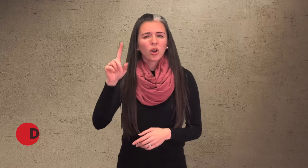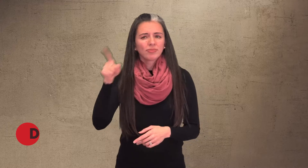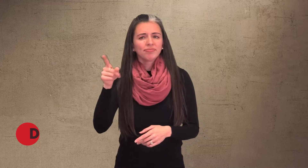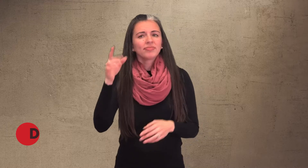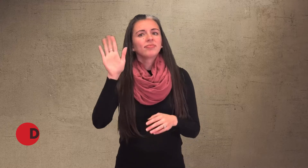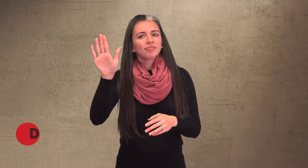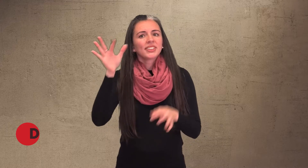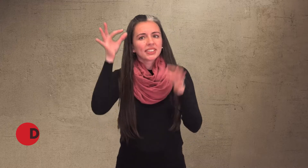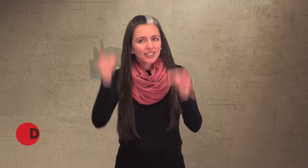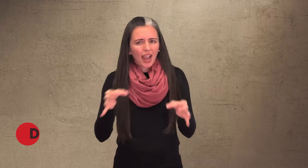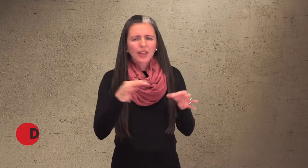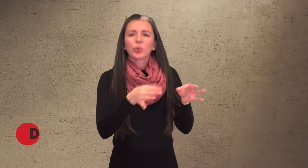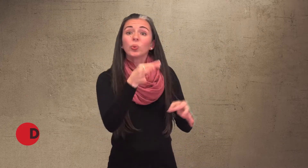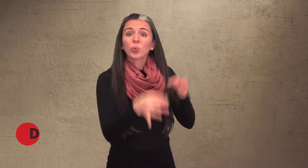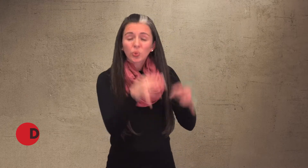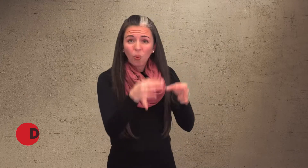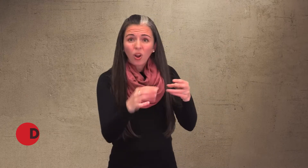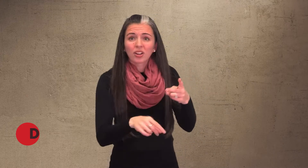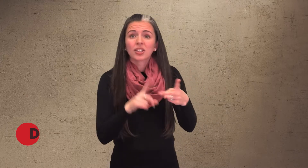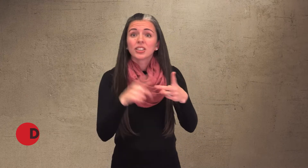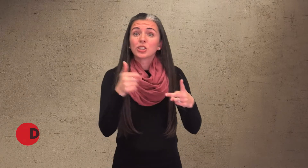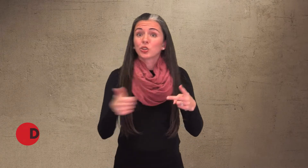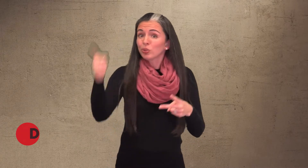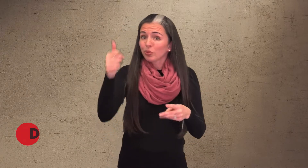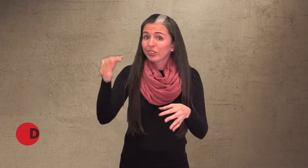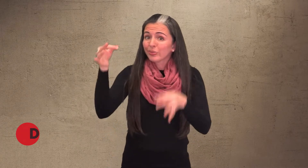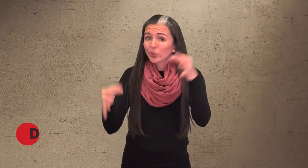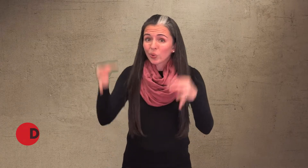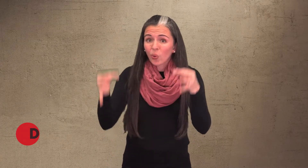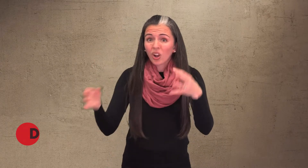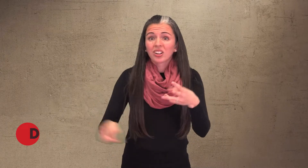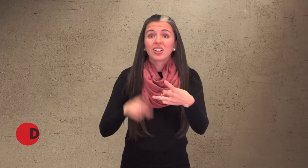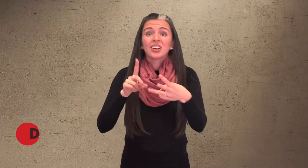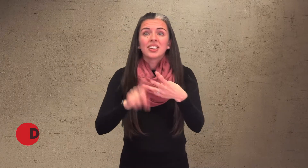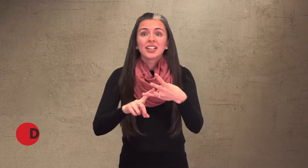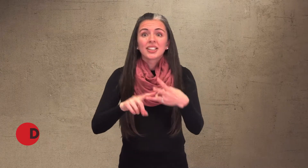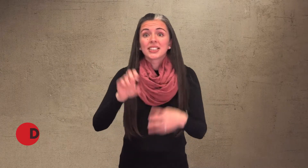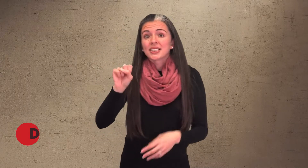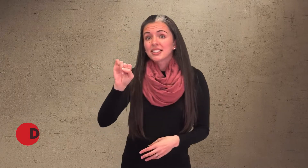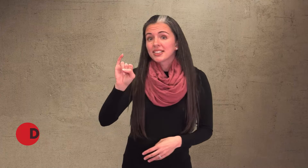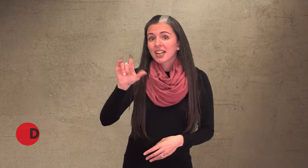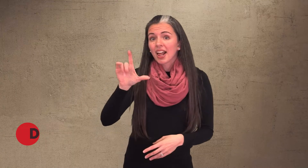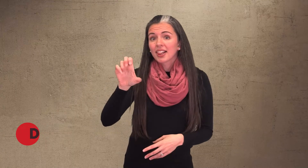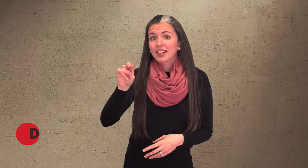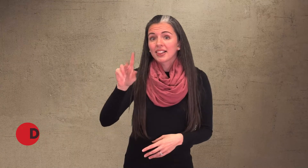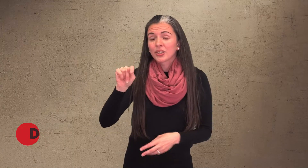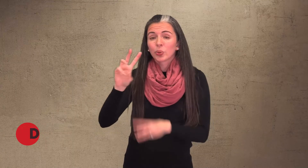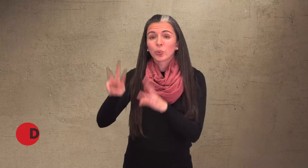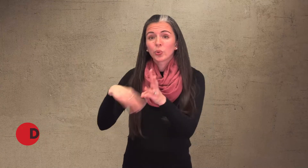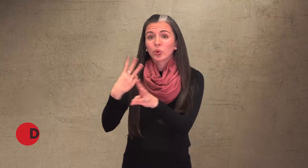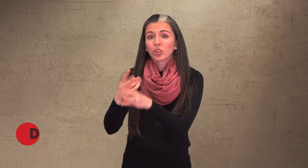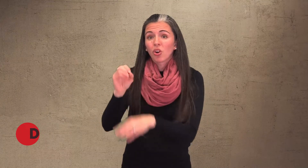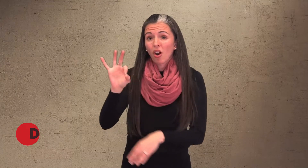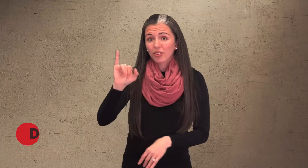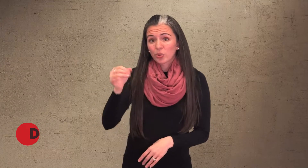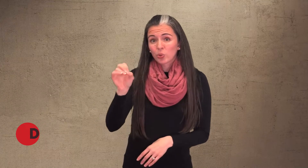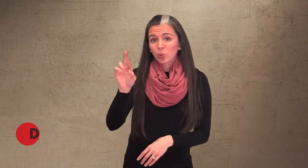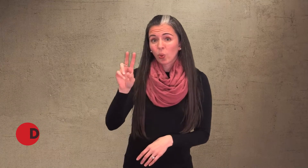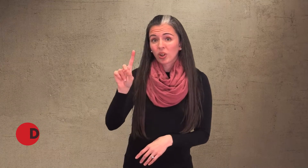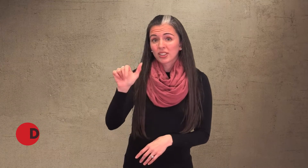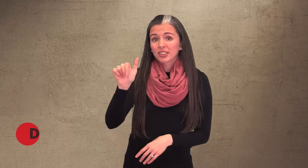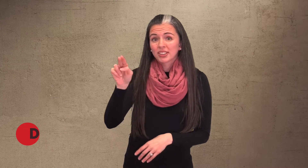Judge Orr's decision, the Supreme Court's decision, and Silent World of Jordan